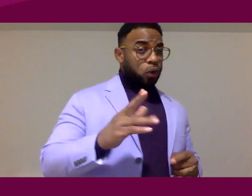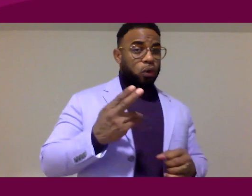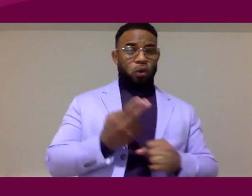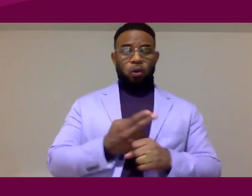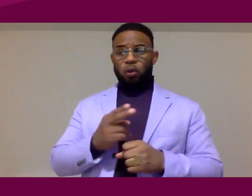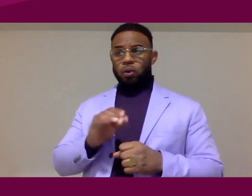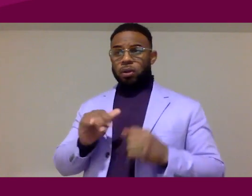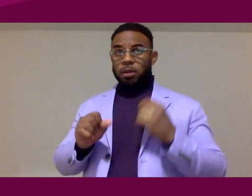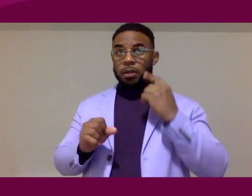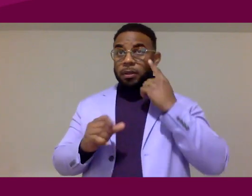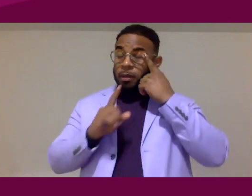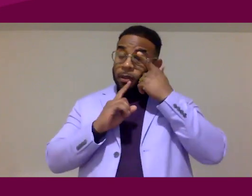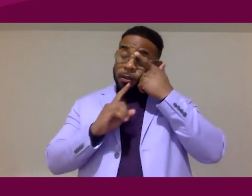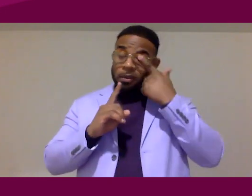case is the best scenario.